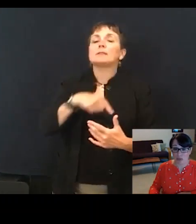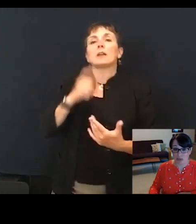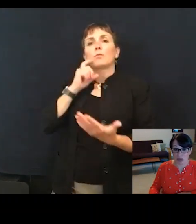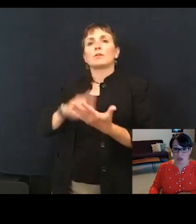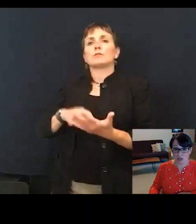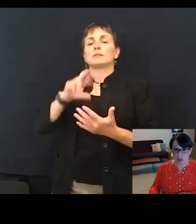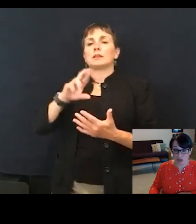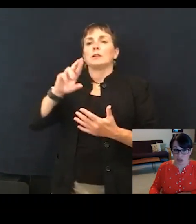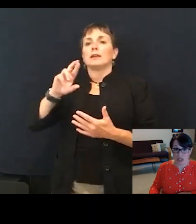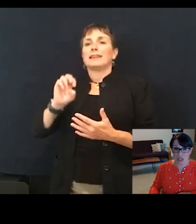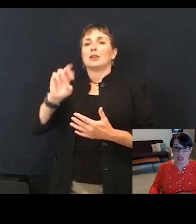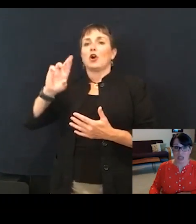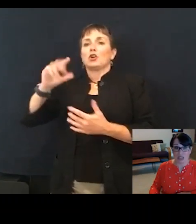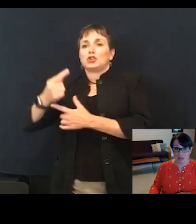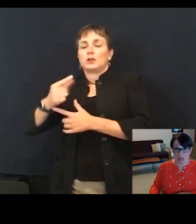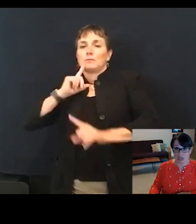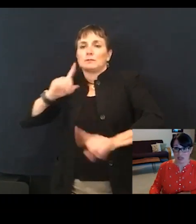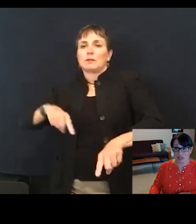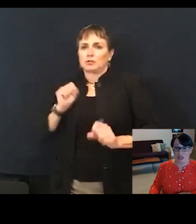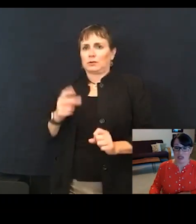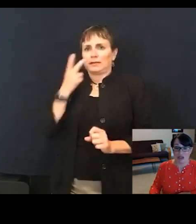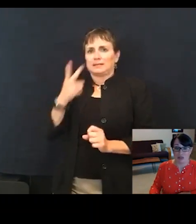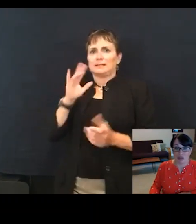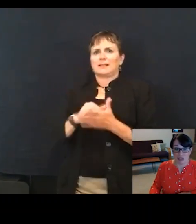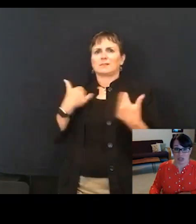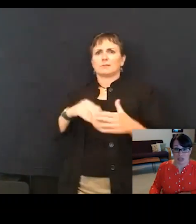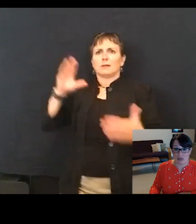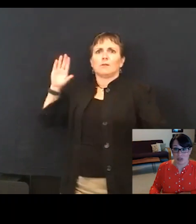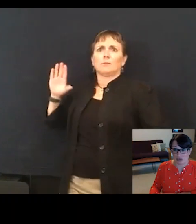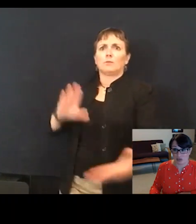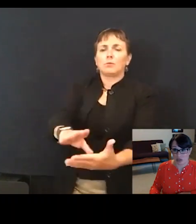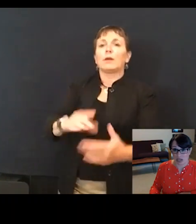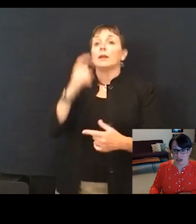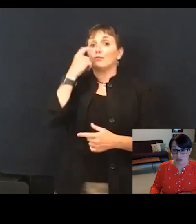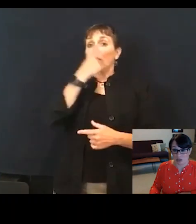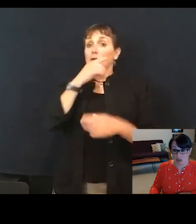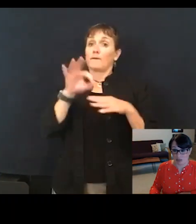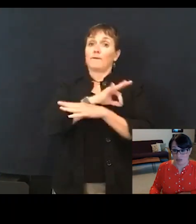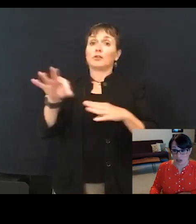in retinal function in the mice that received that front half--